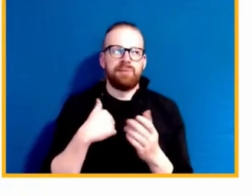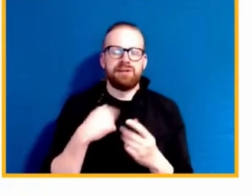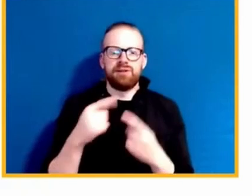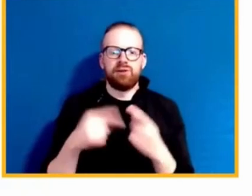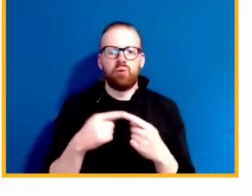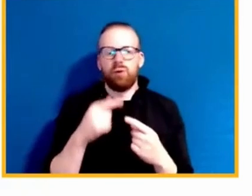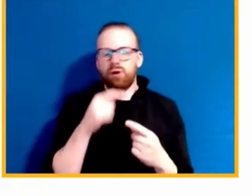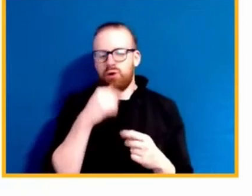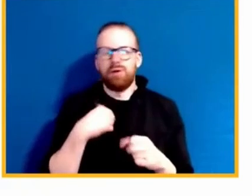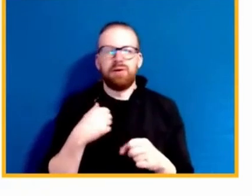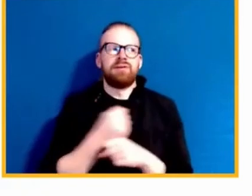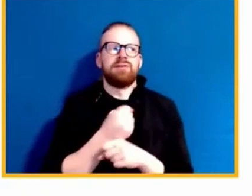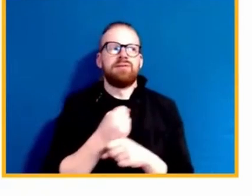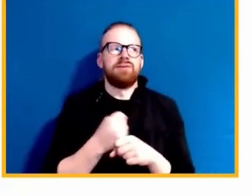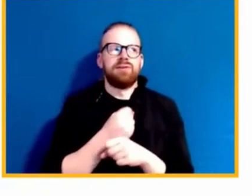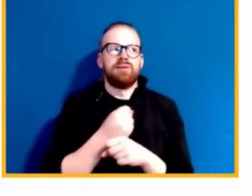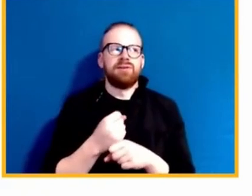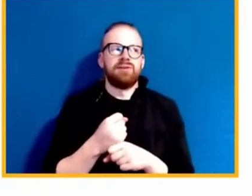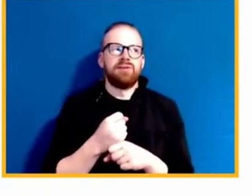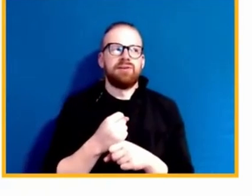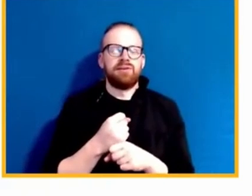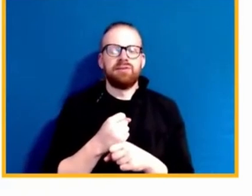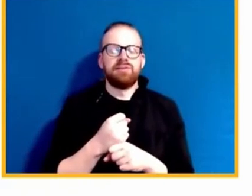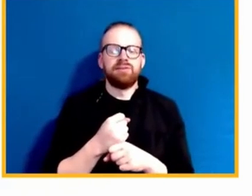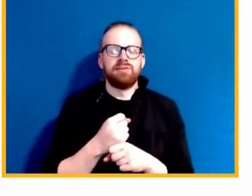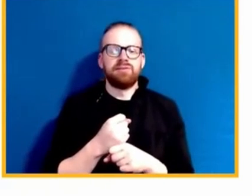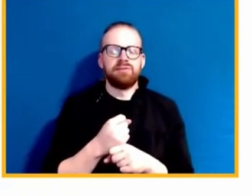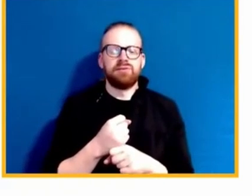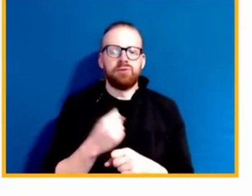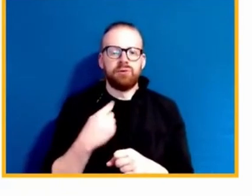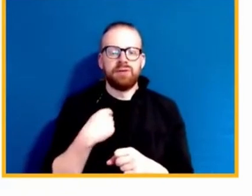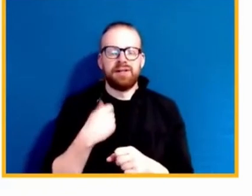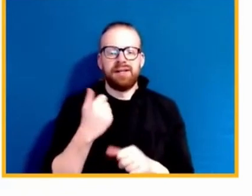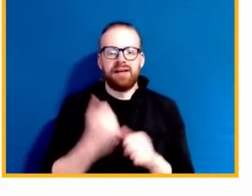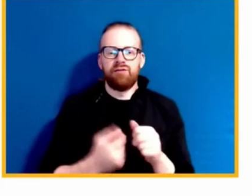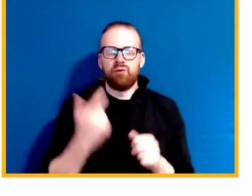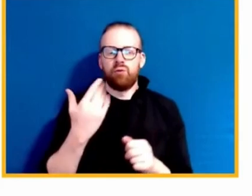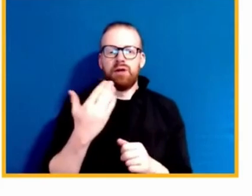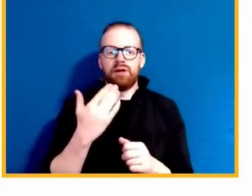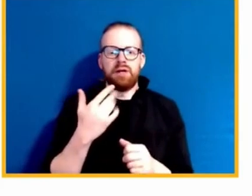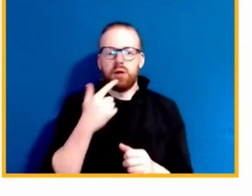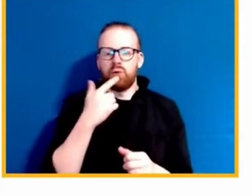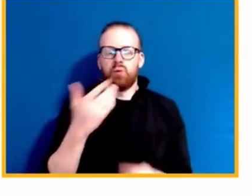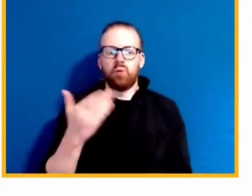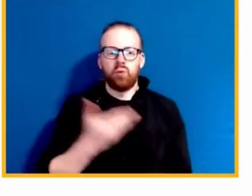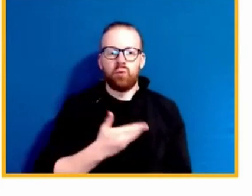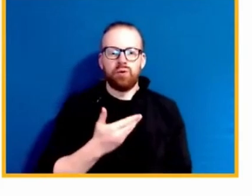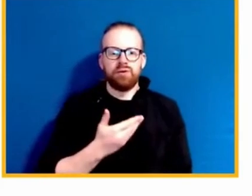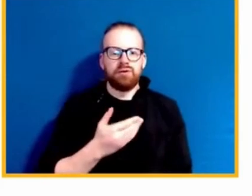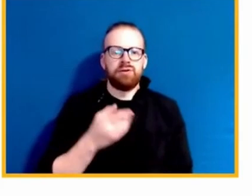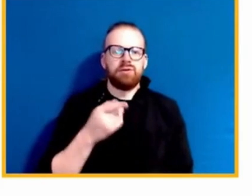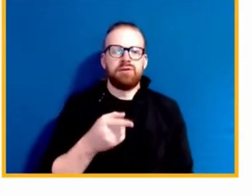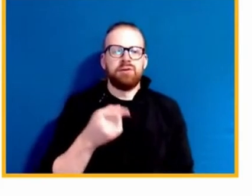have my coffee, but it's okay because you'll see what I mean. So everybody, give a warm welcome to Kethi!